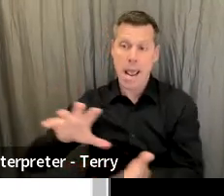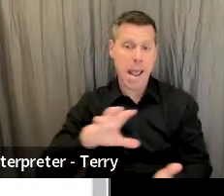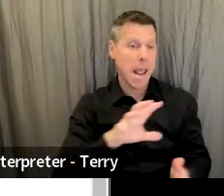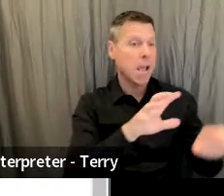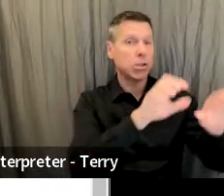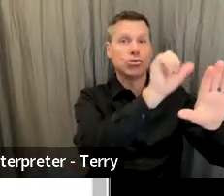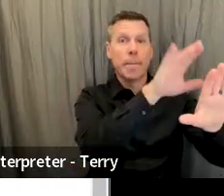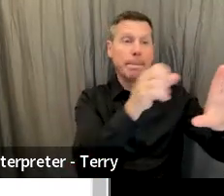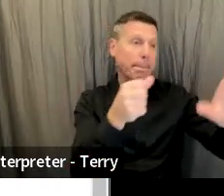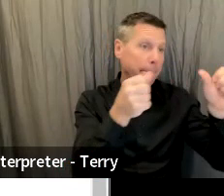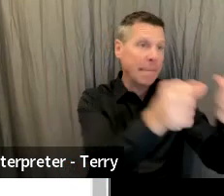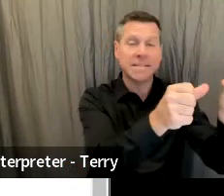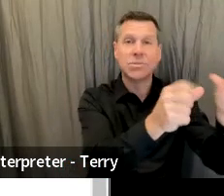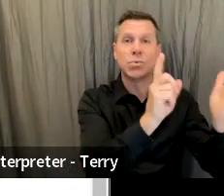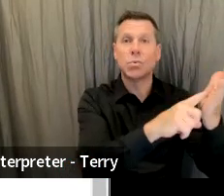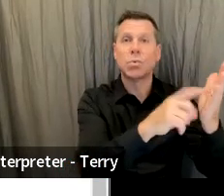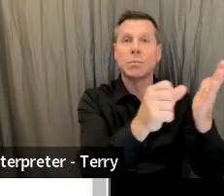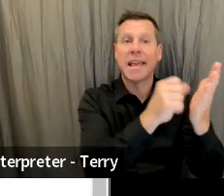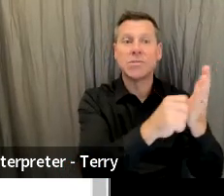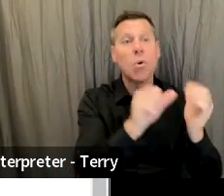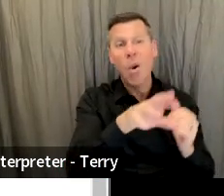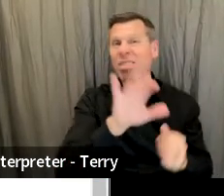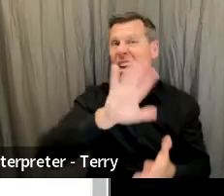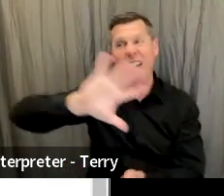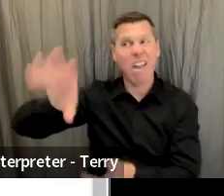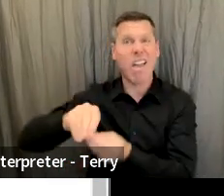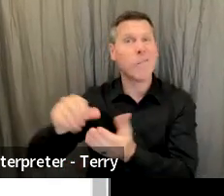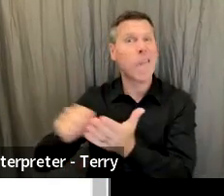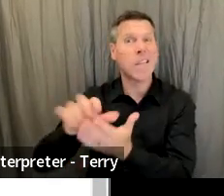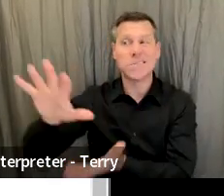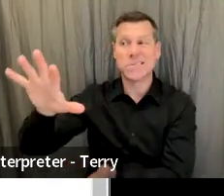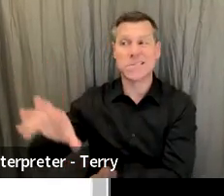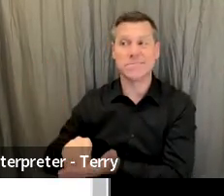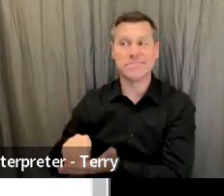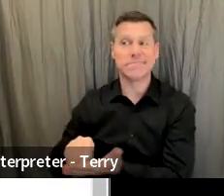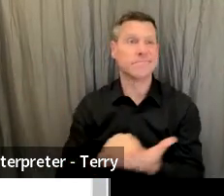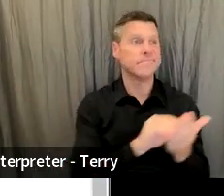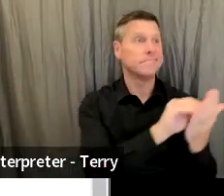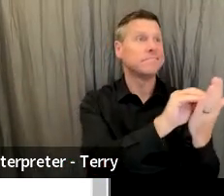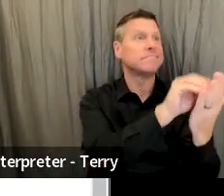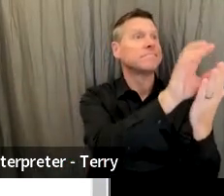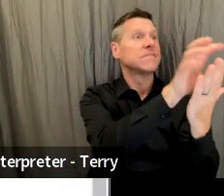Or you can just copy the page itself Go in there and change the text that you'd like to change.